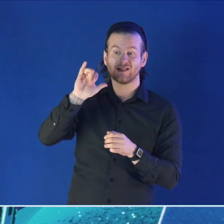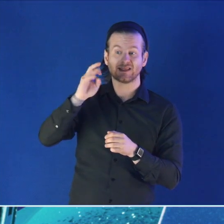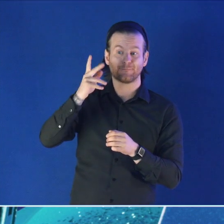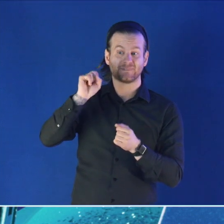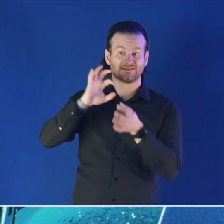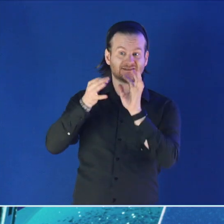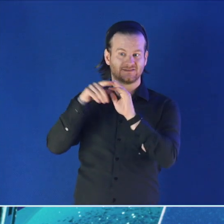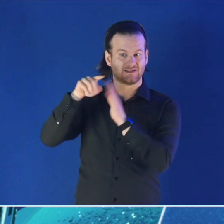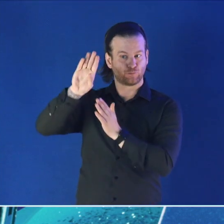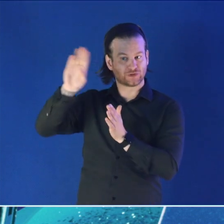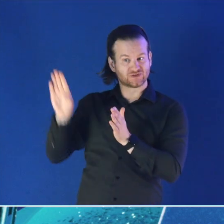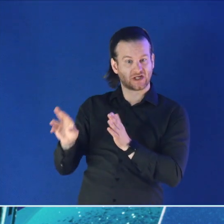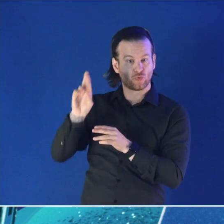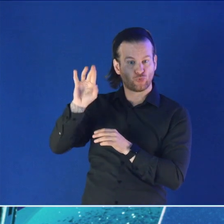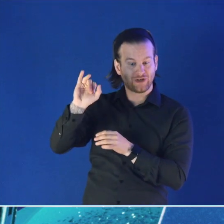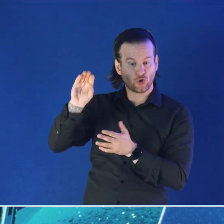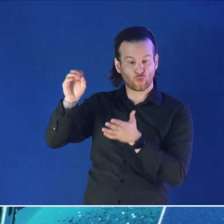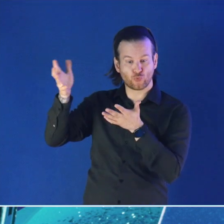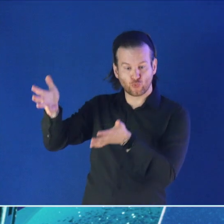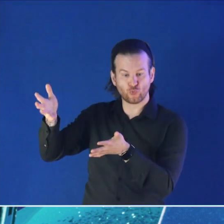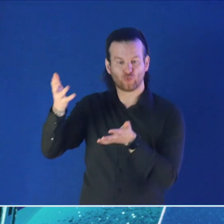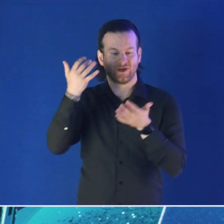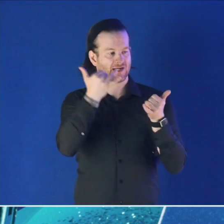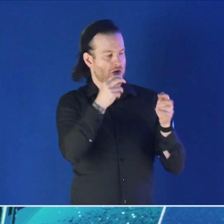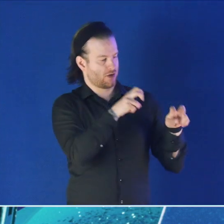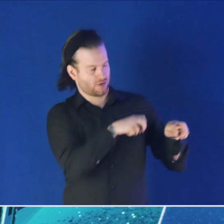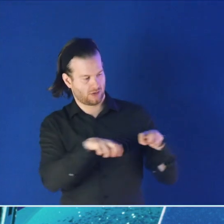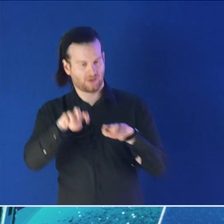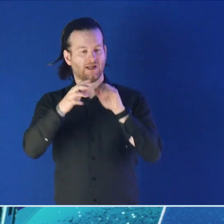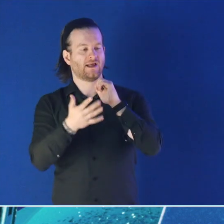What did it take to move from a personal passion